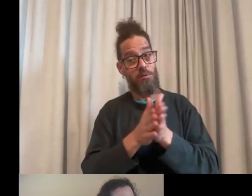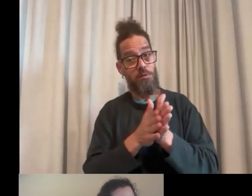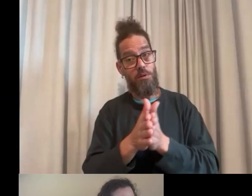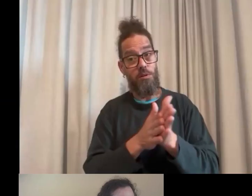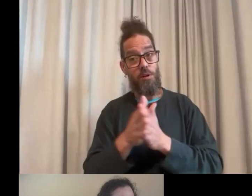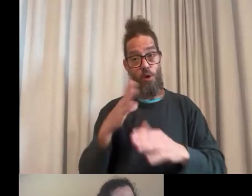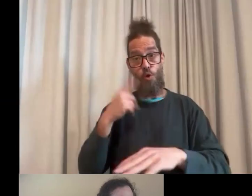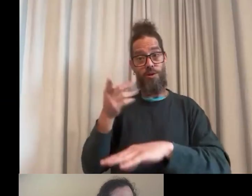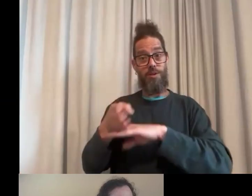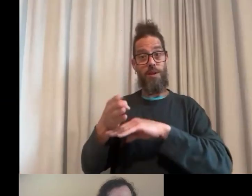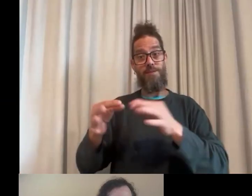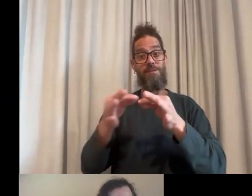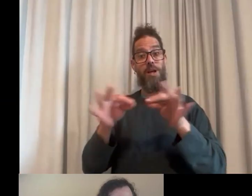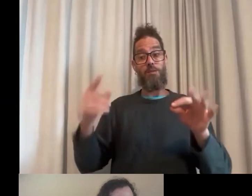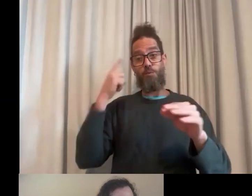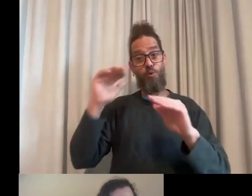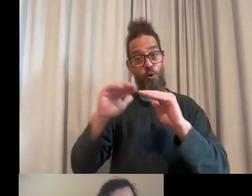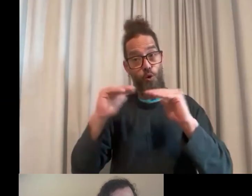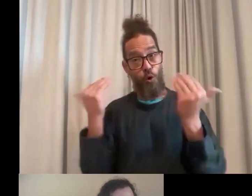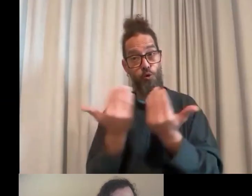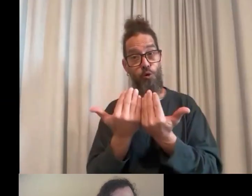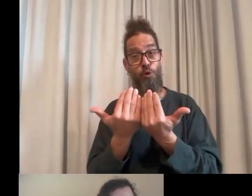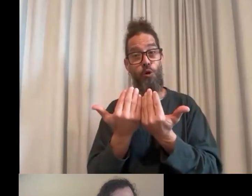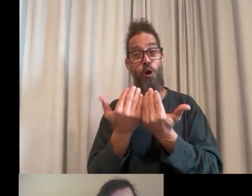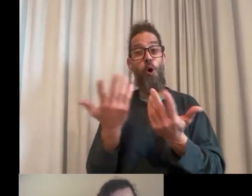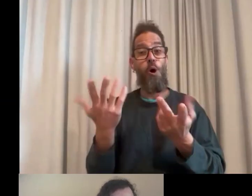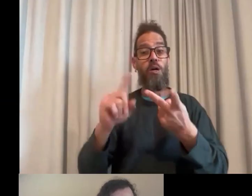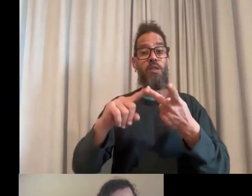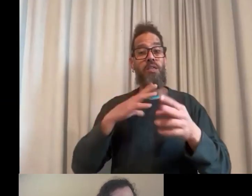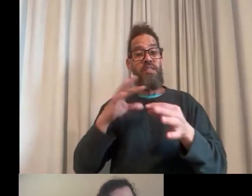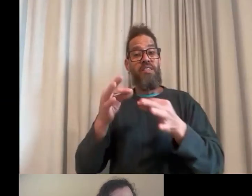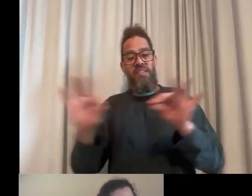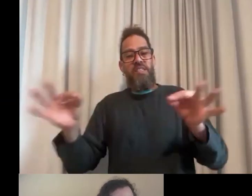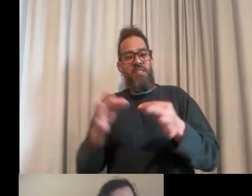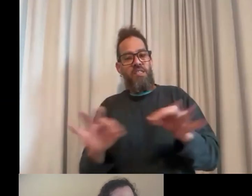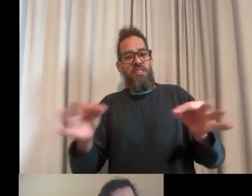And you have the option of having either one accessibility statement for everything you're obligated to have one for,